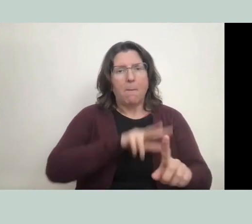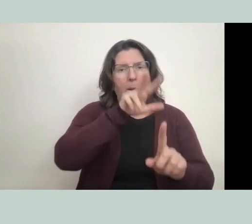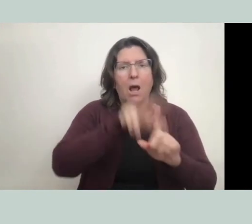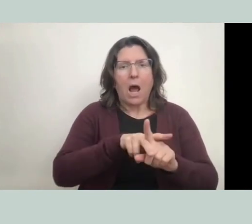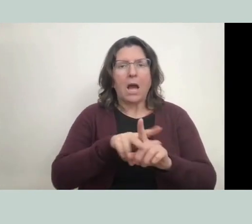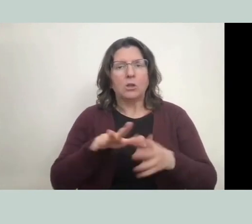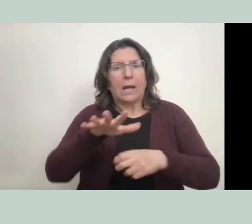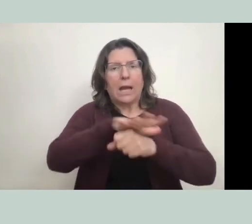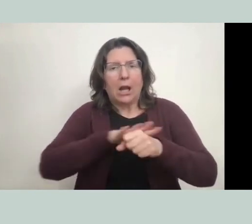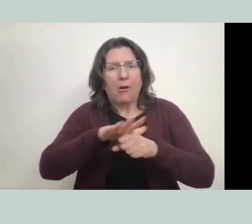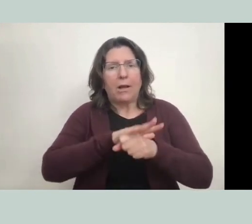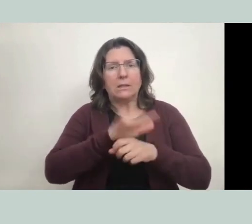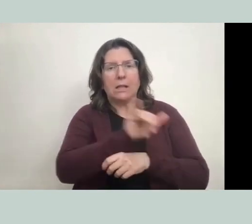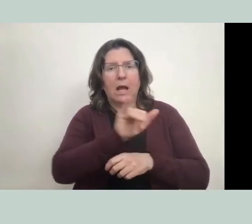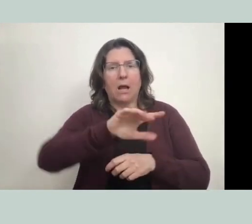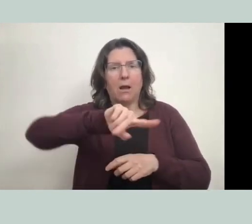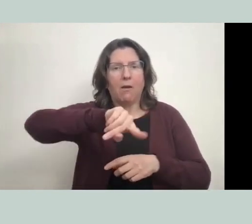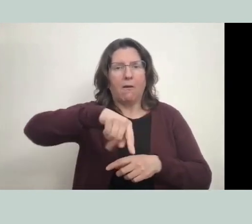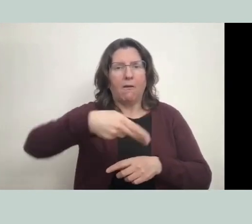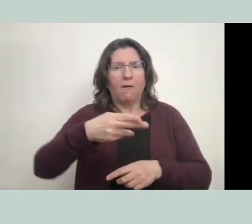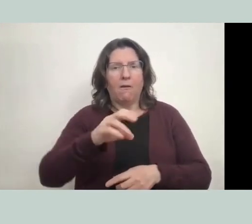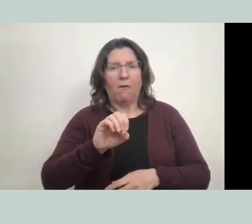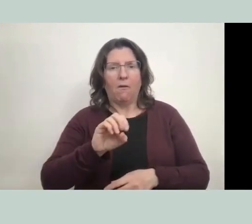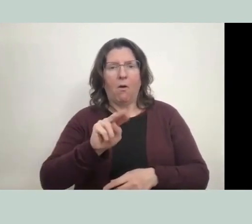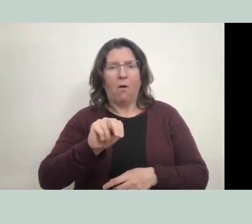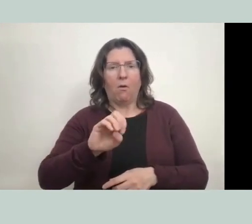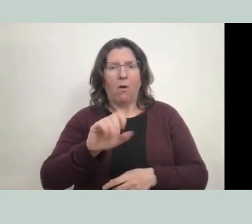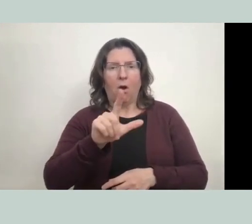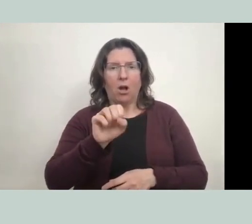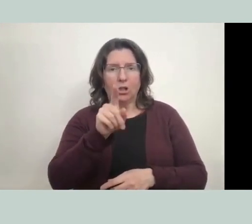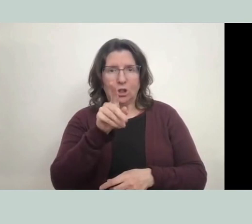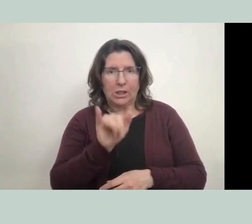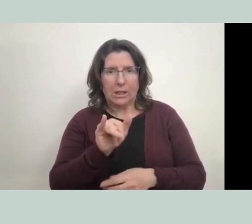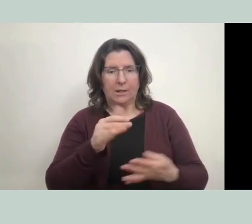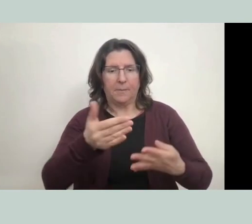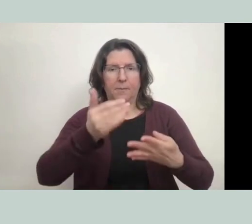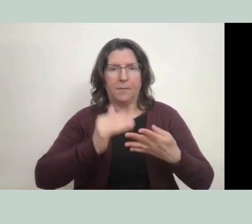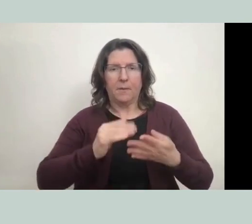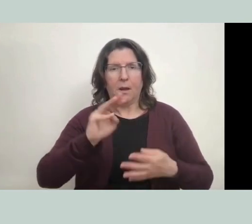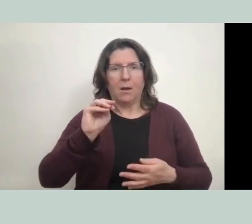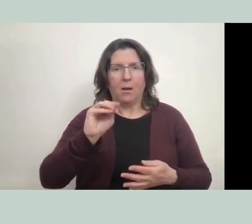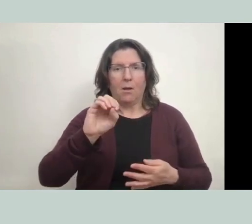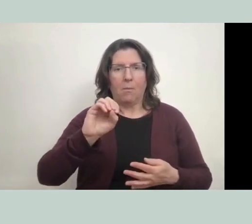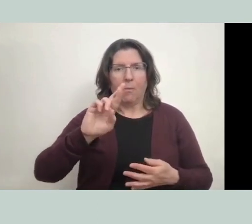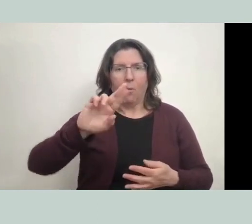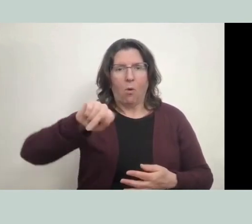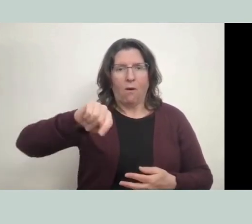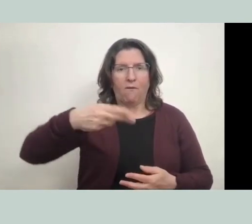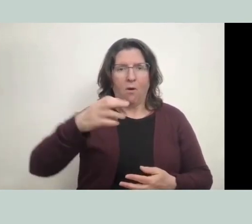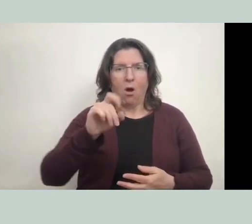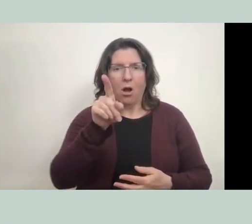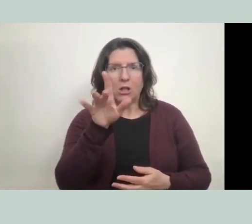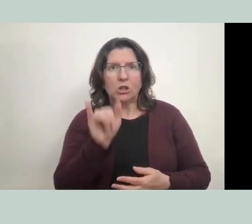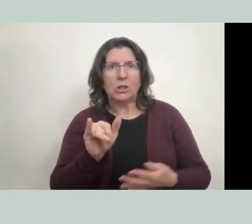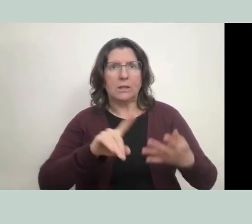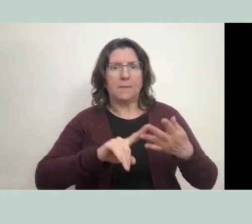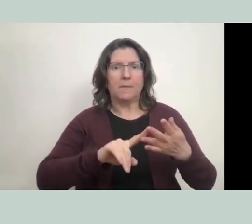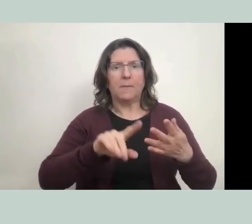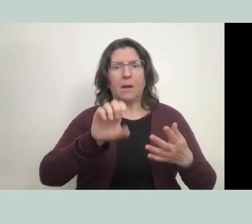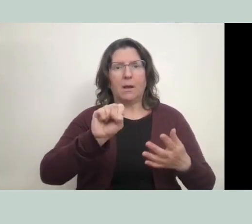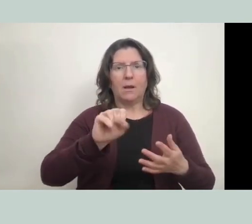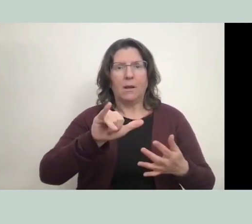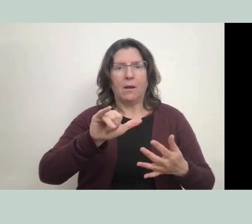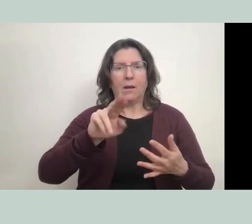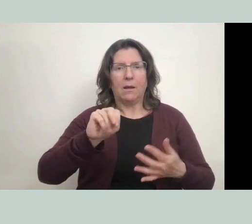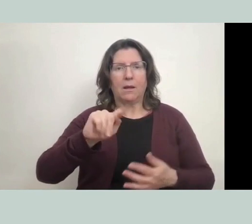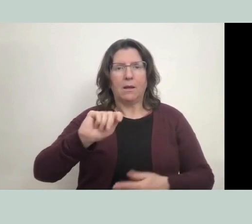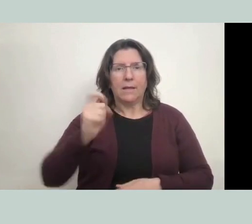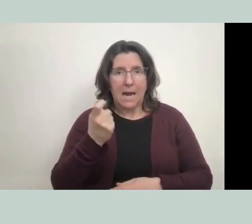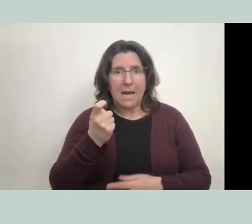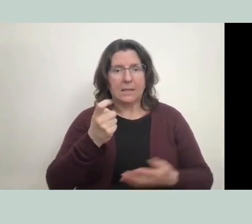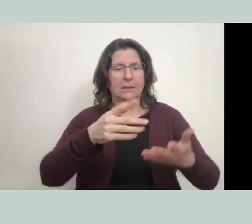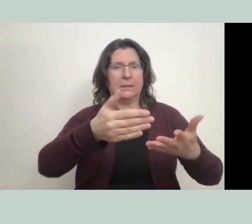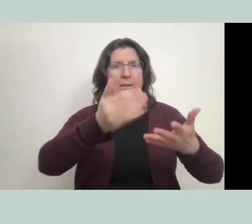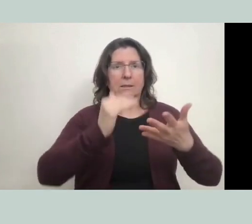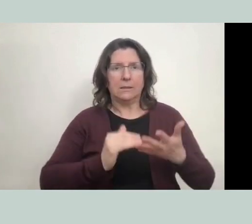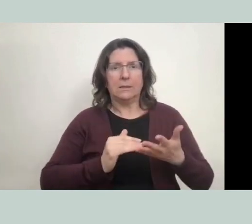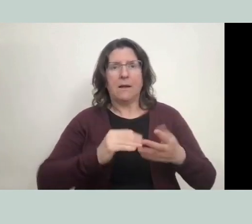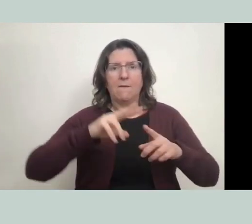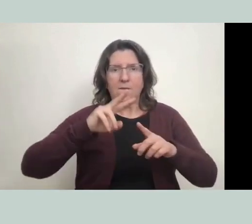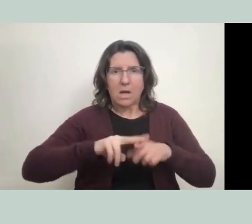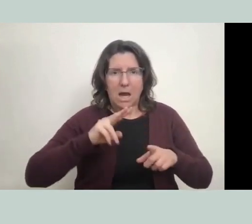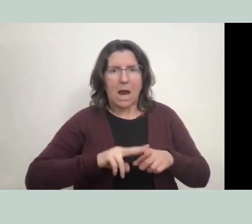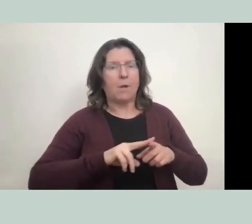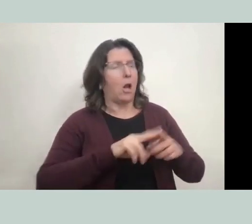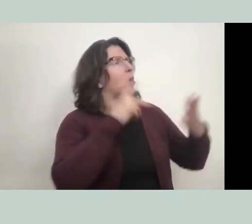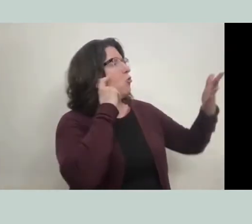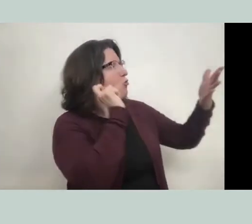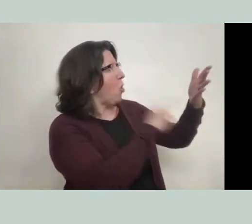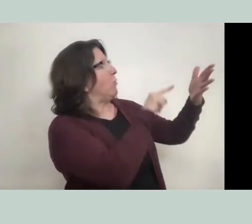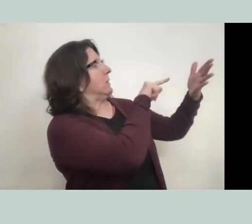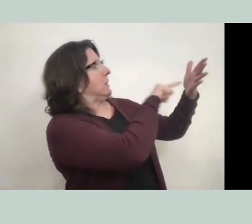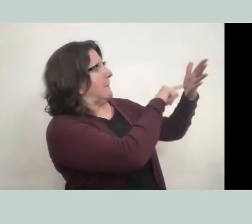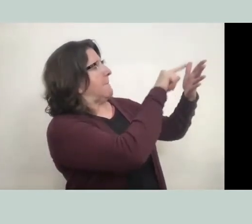Noticing strategies can be applied to phonology, morphology, syntax and vocabulary development.